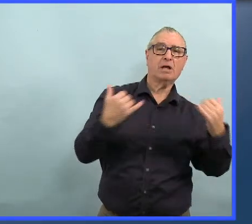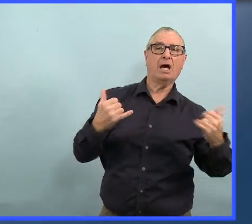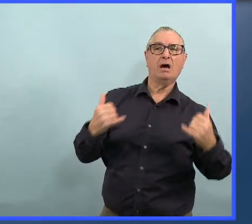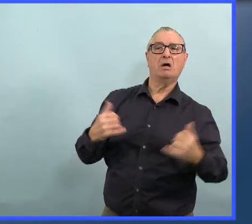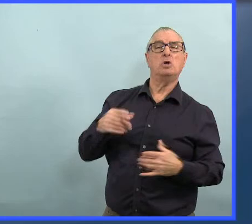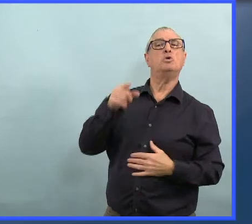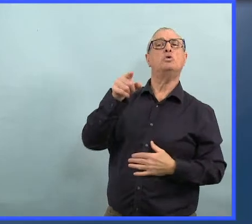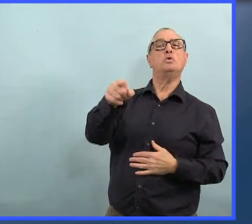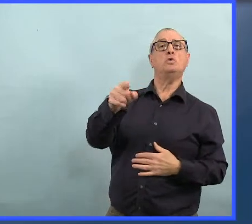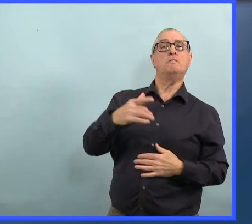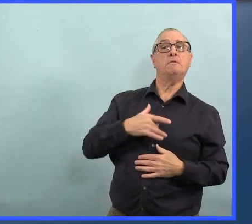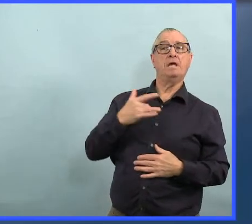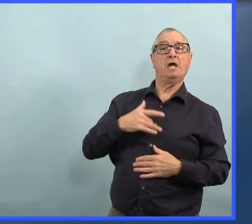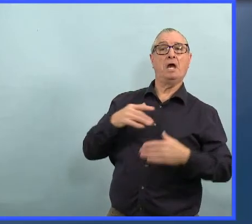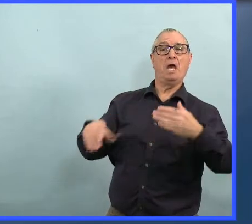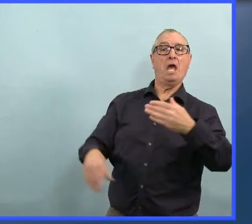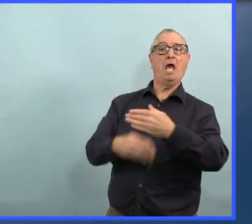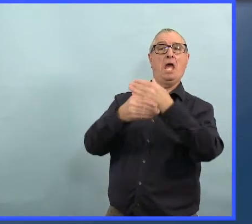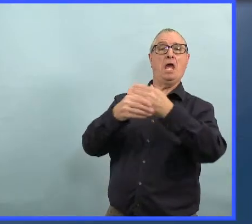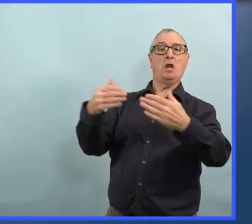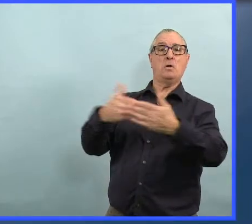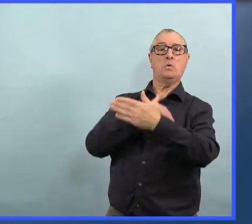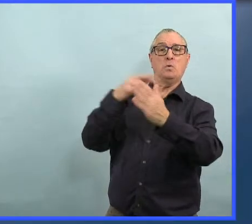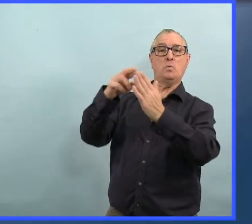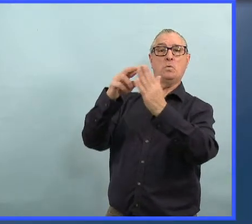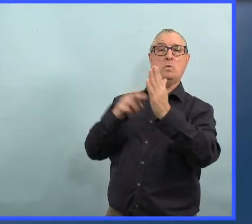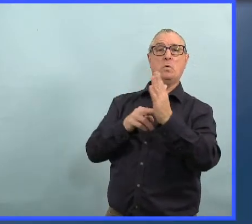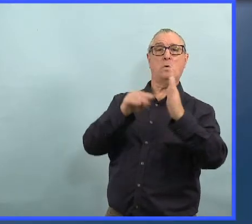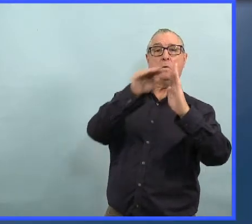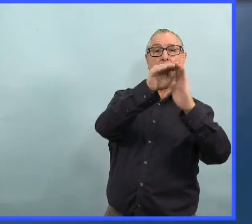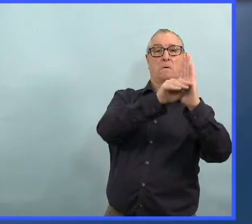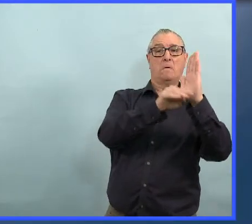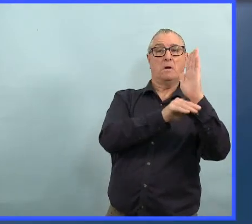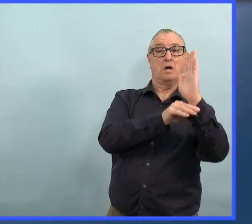generally maybe understood that yeah we would hit a very large peak but then a rapid decline